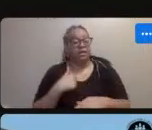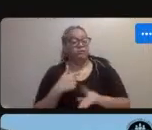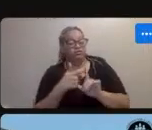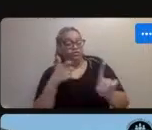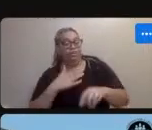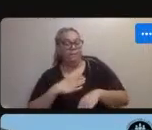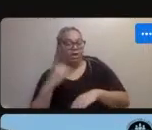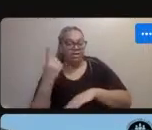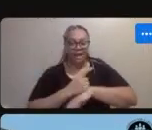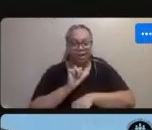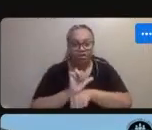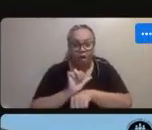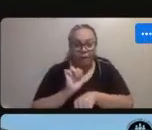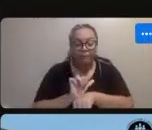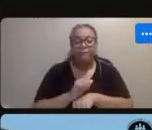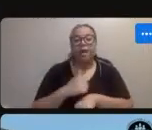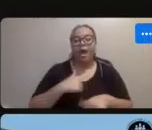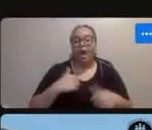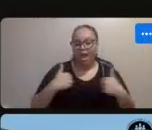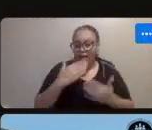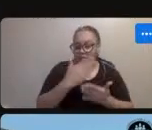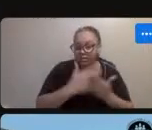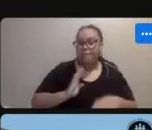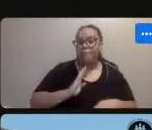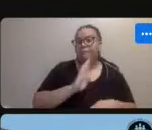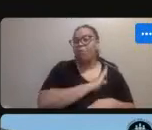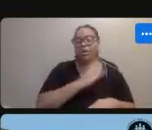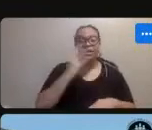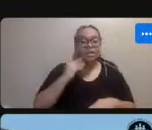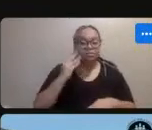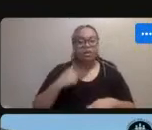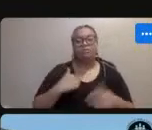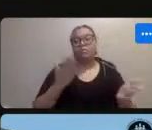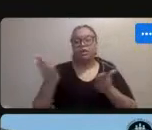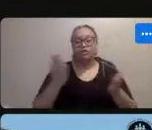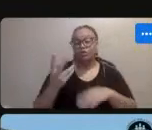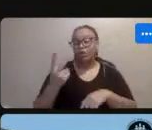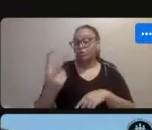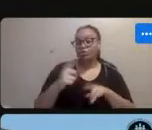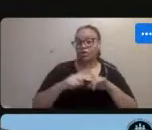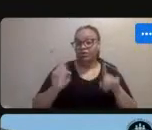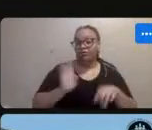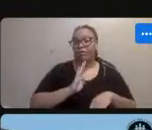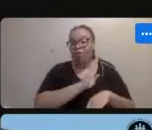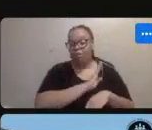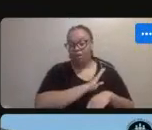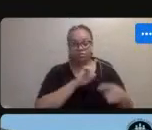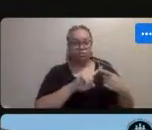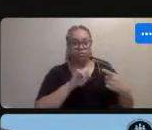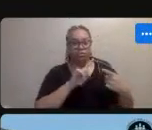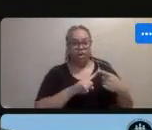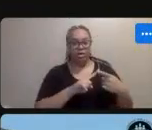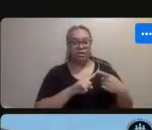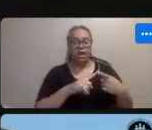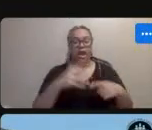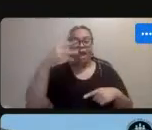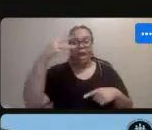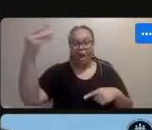I'M FAMILIAR WITH THE SCHOOL SYSTEM FROM A FUNDING PERSPECTIVE AND THAT COMES FROM